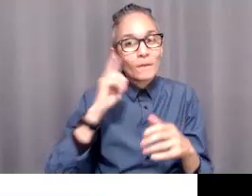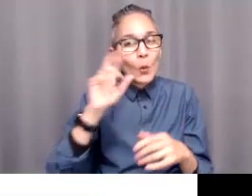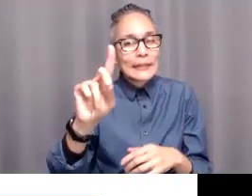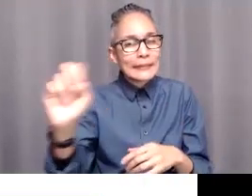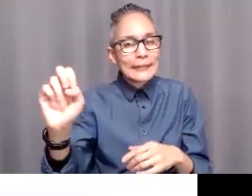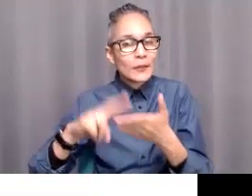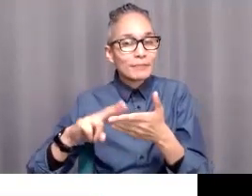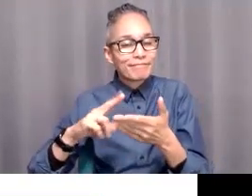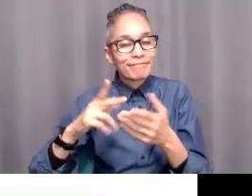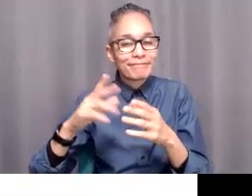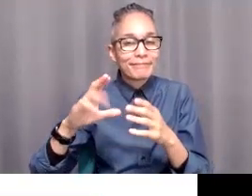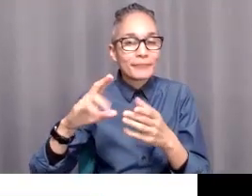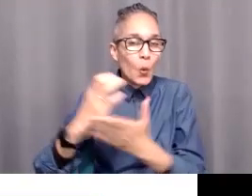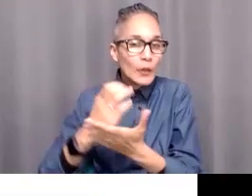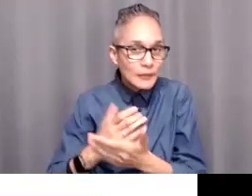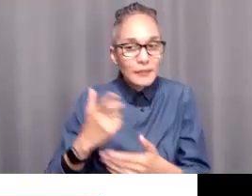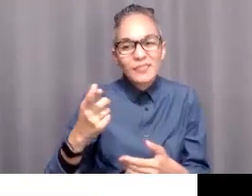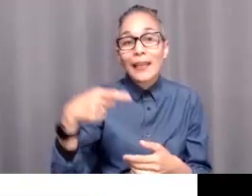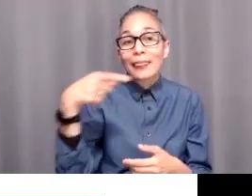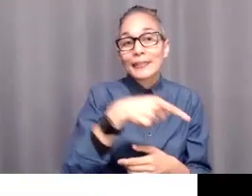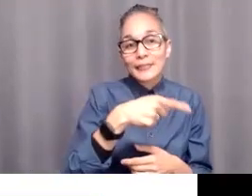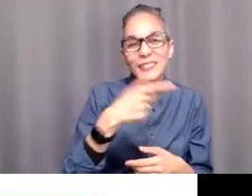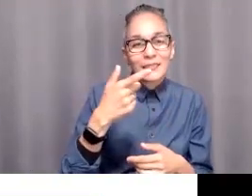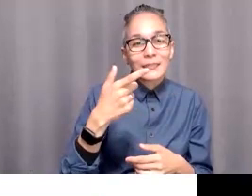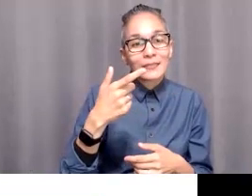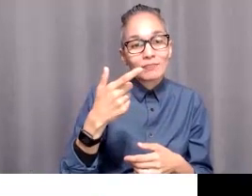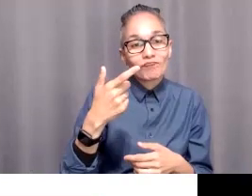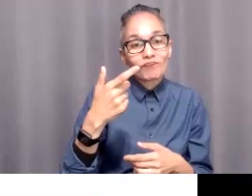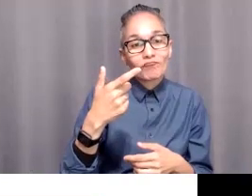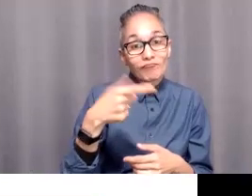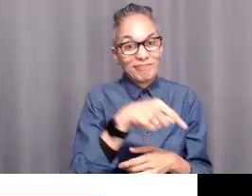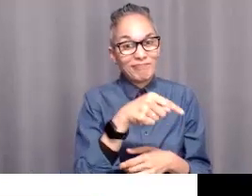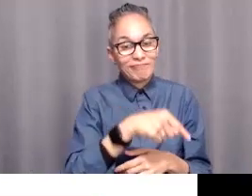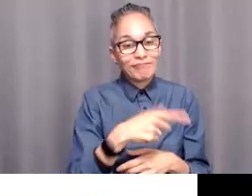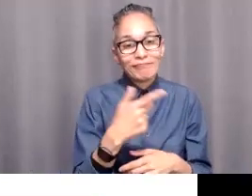And so this interaction plan, you know, build it so that it